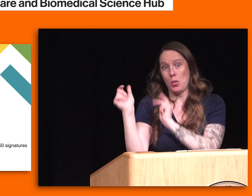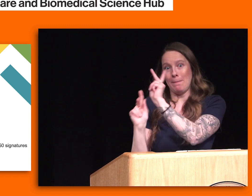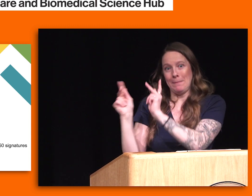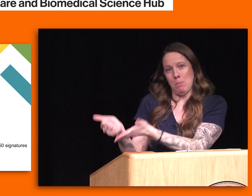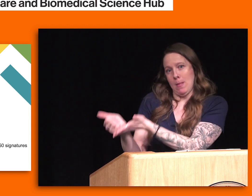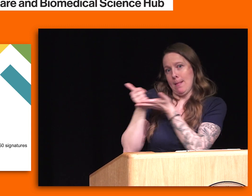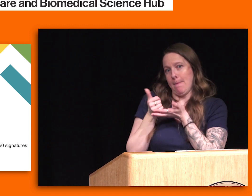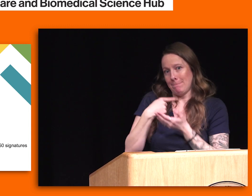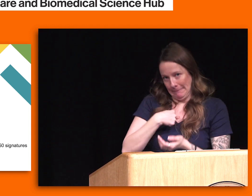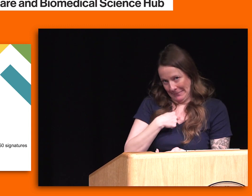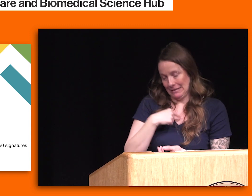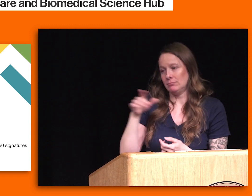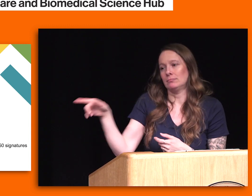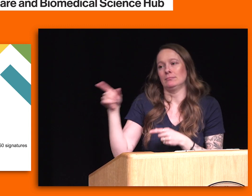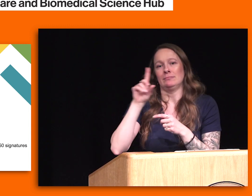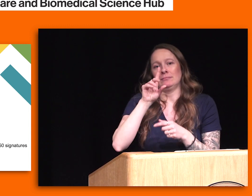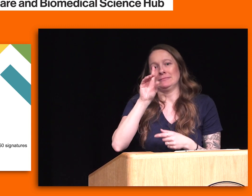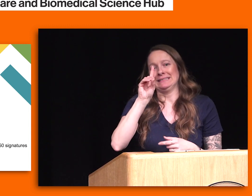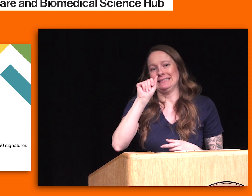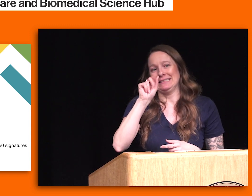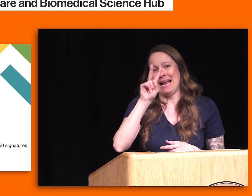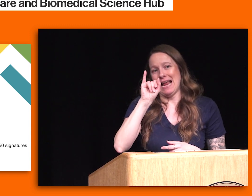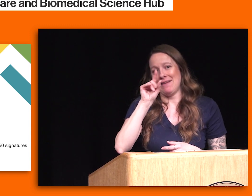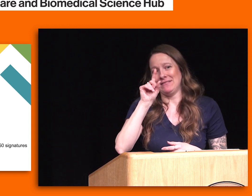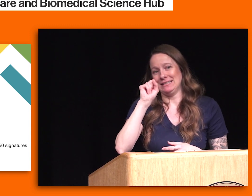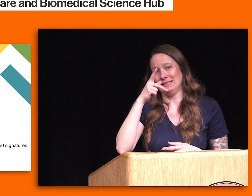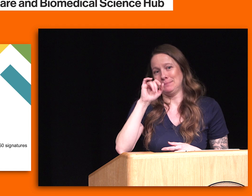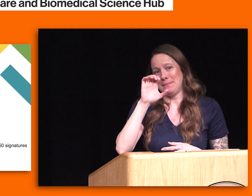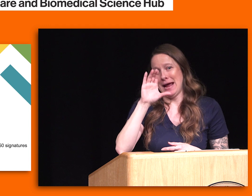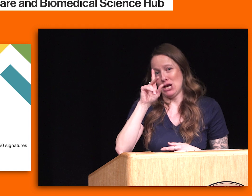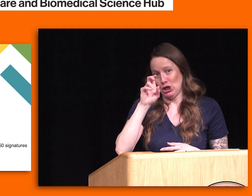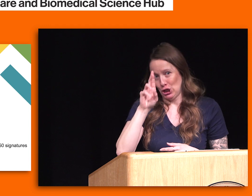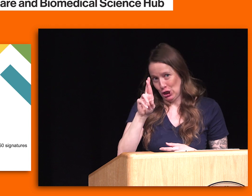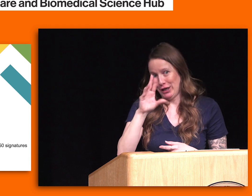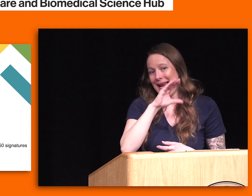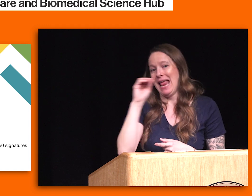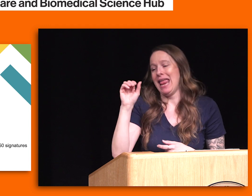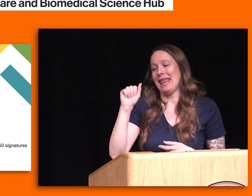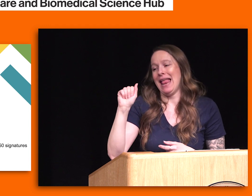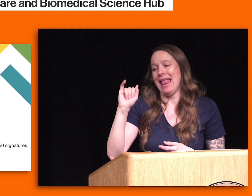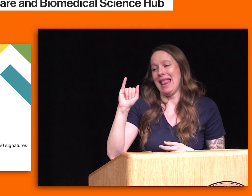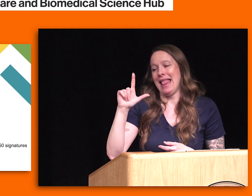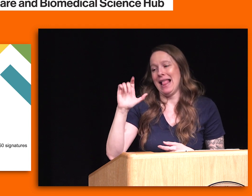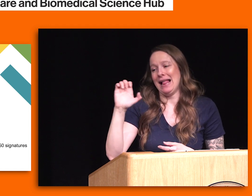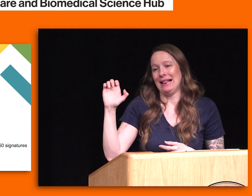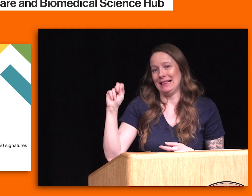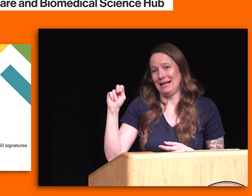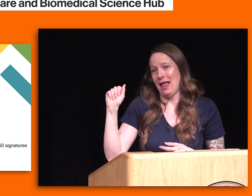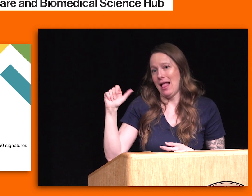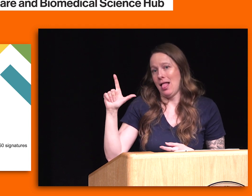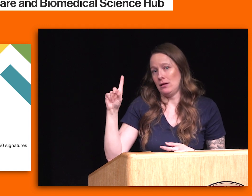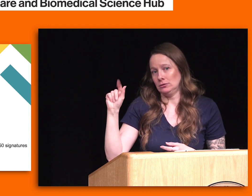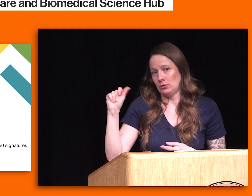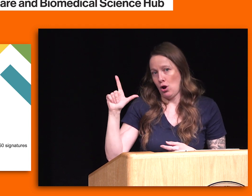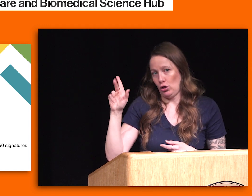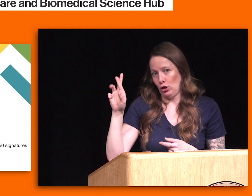So, I reached out to two other people to help me with that. One of them was David Speaker and the other was Aileen Aldalur.